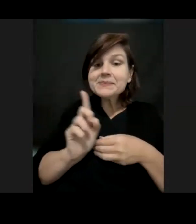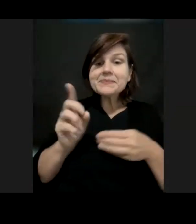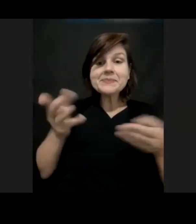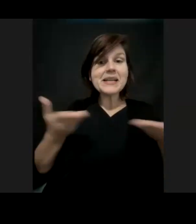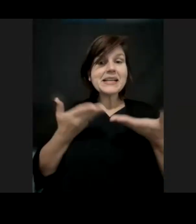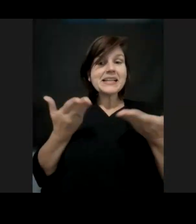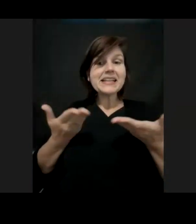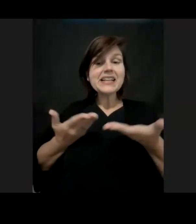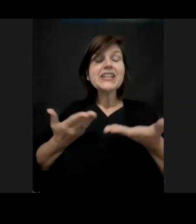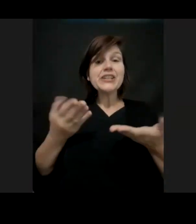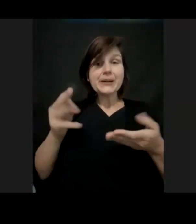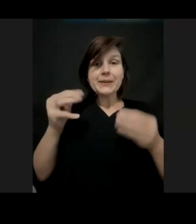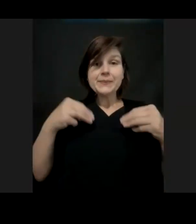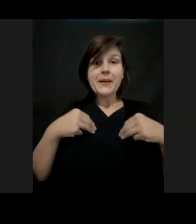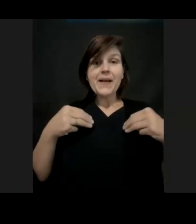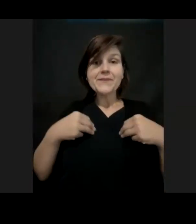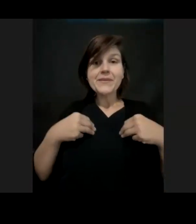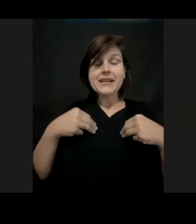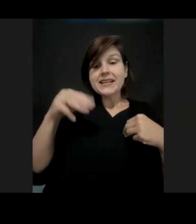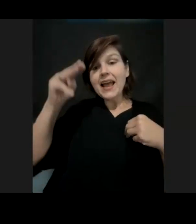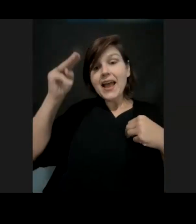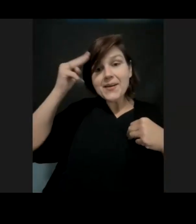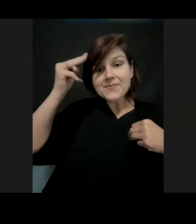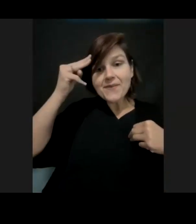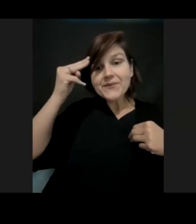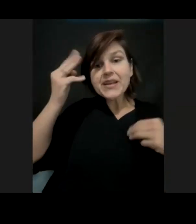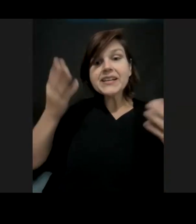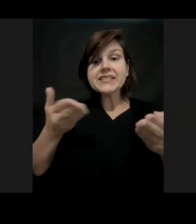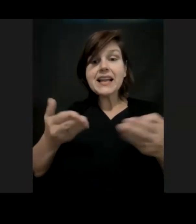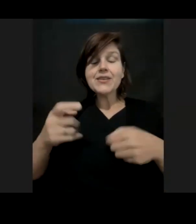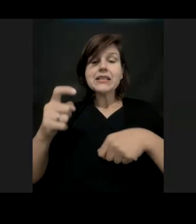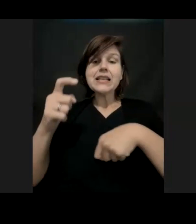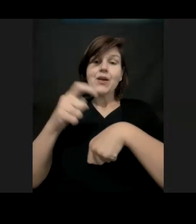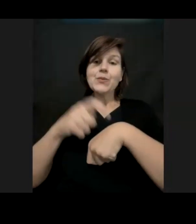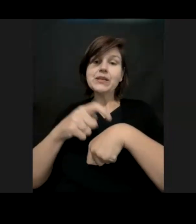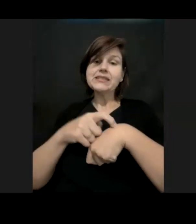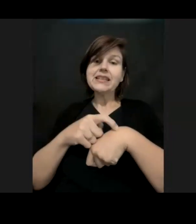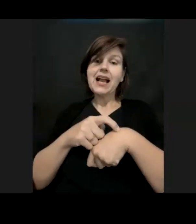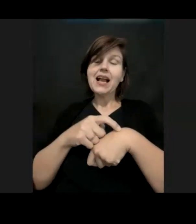Okay, boys and girls, it’s time for our goodbye song. Are you ready?